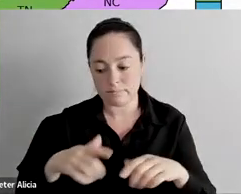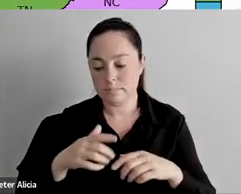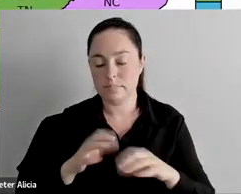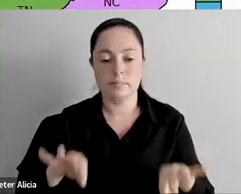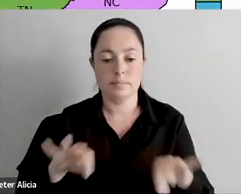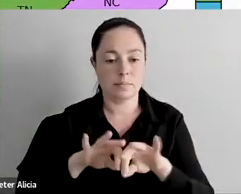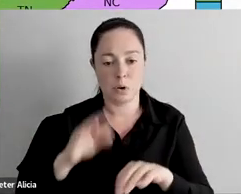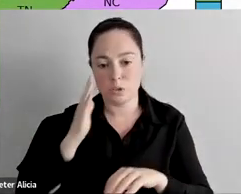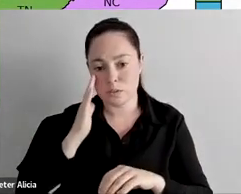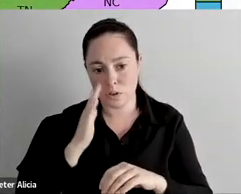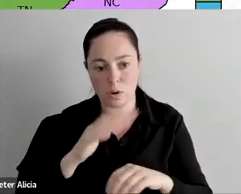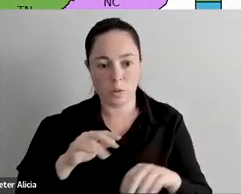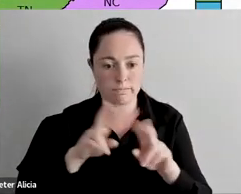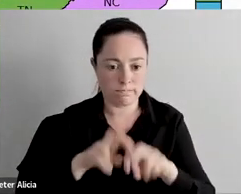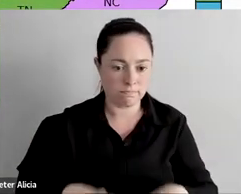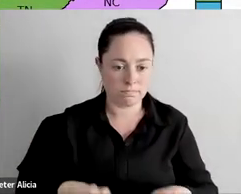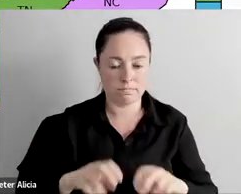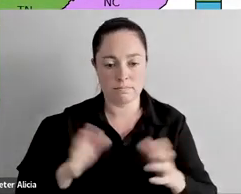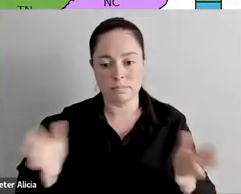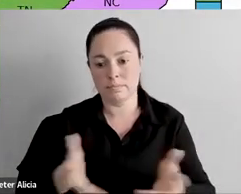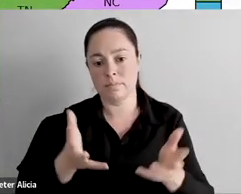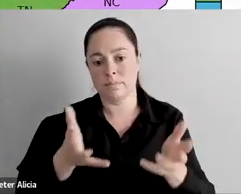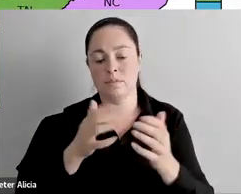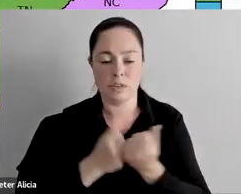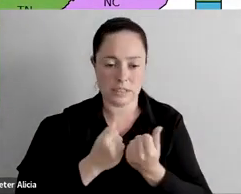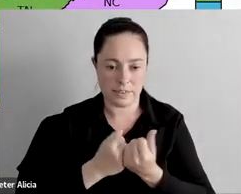So I encourage you to check out these maps and